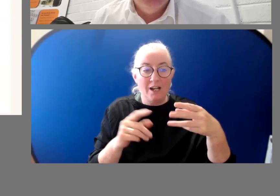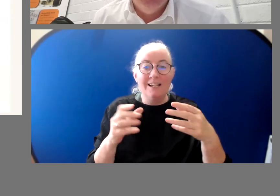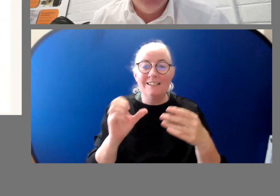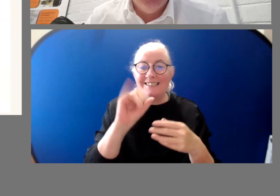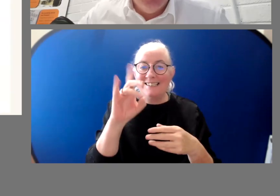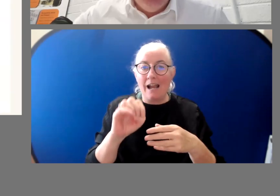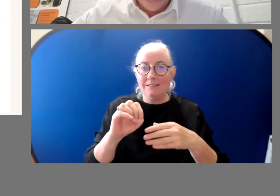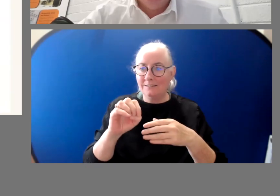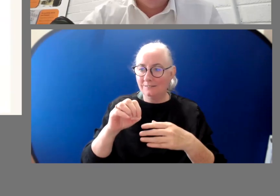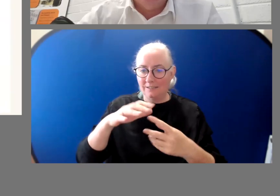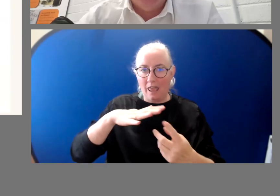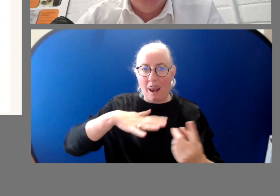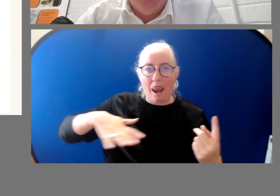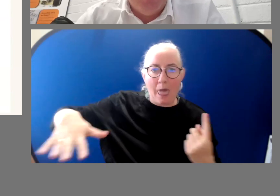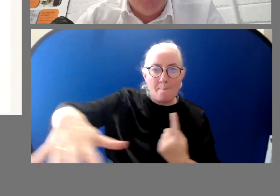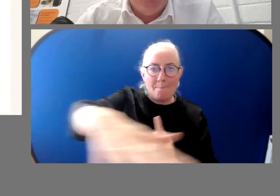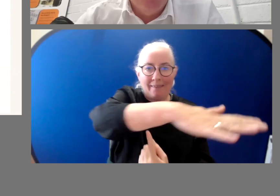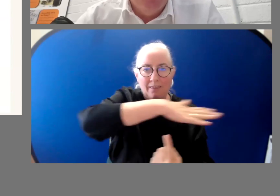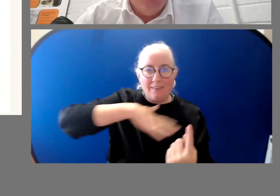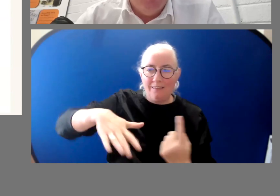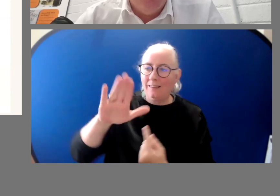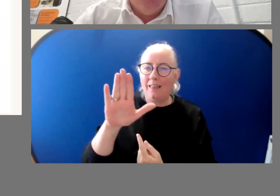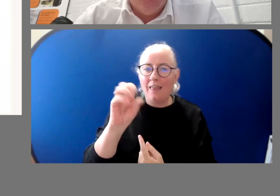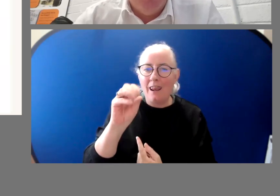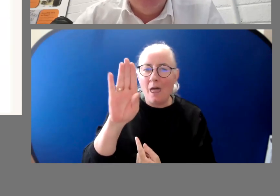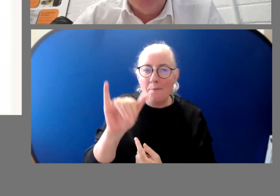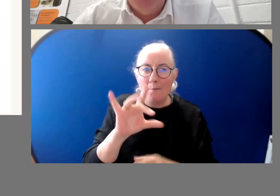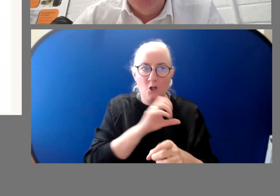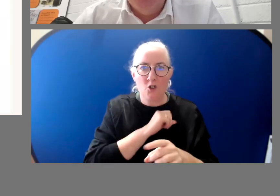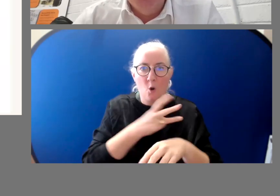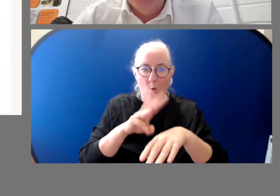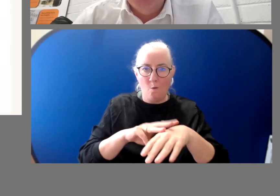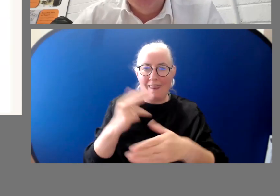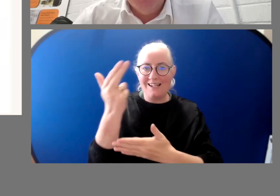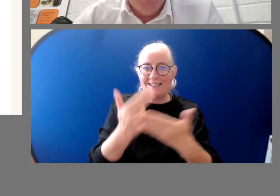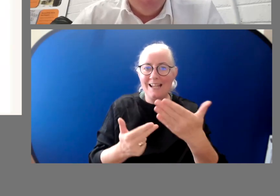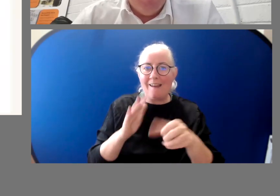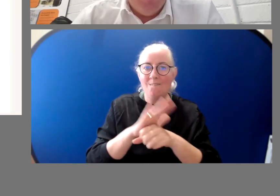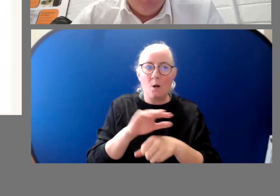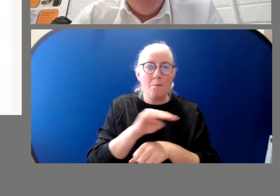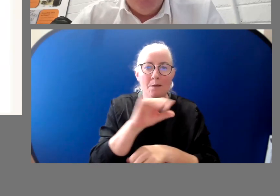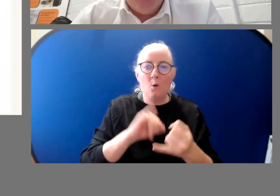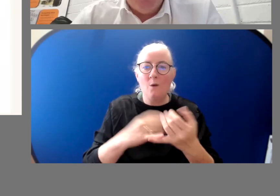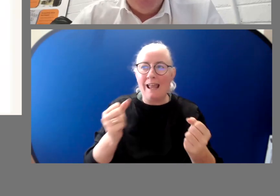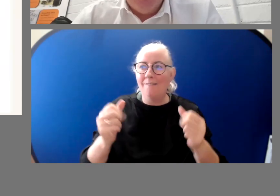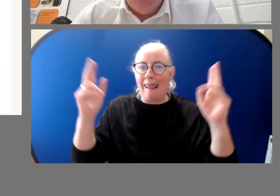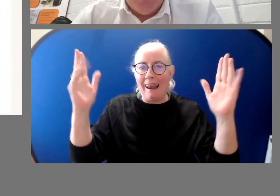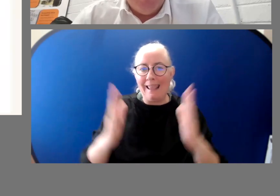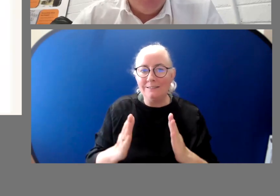so the size the lobby to make sure that it is well designed to cater for people reduced mobility okay